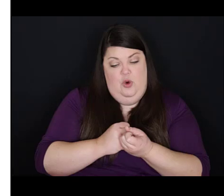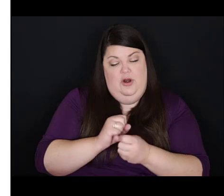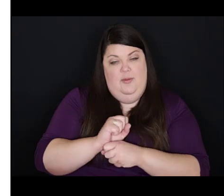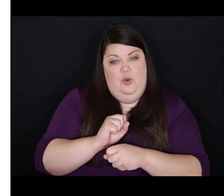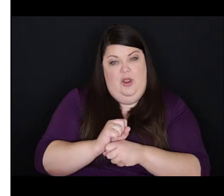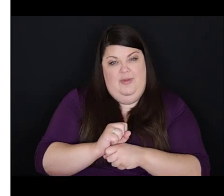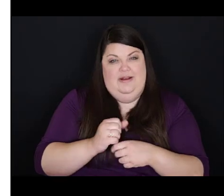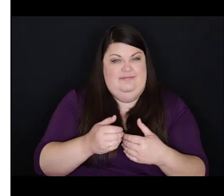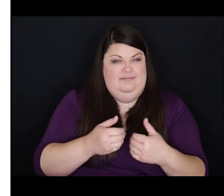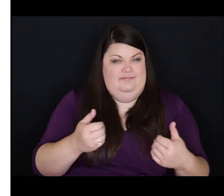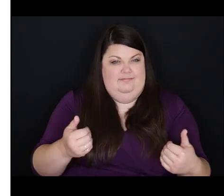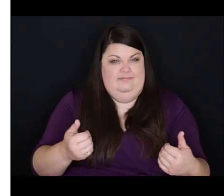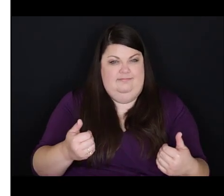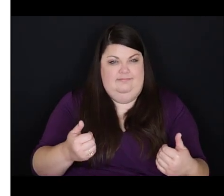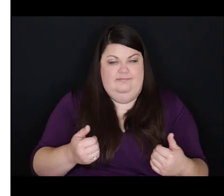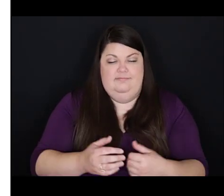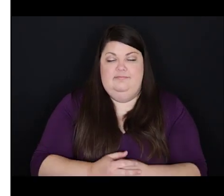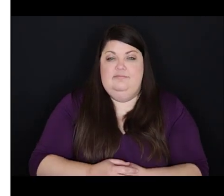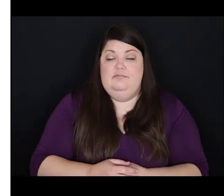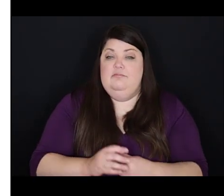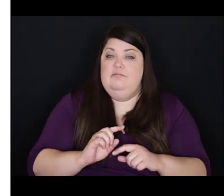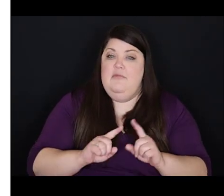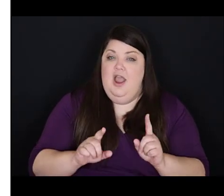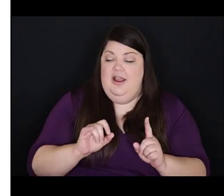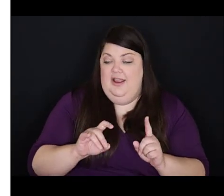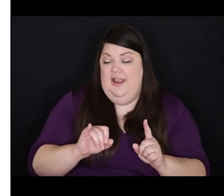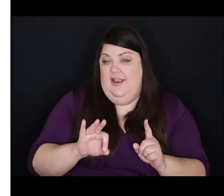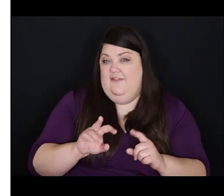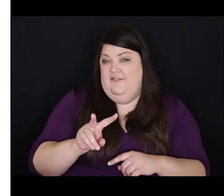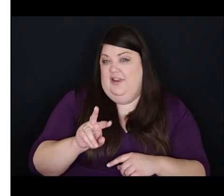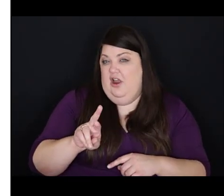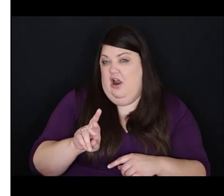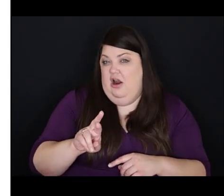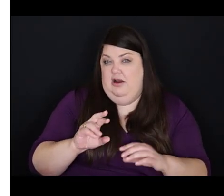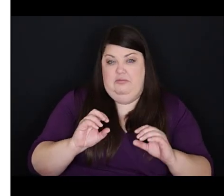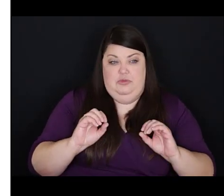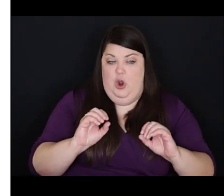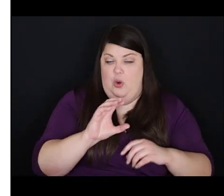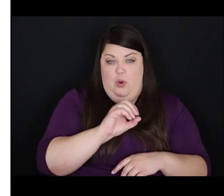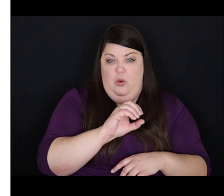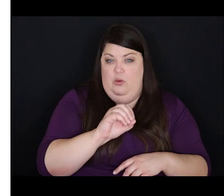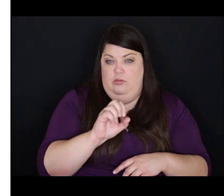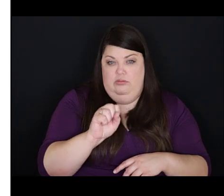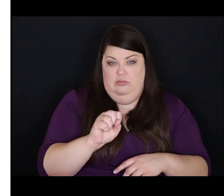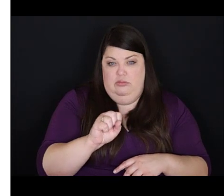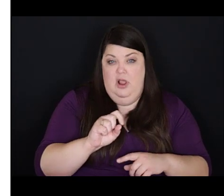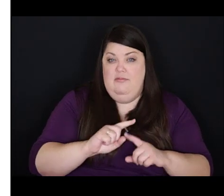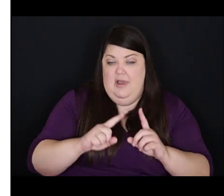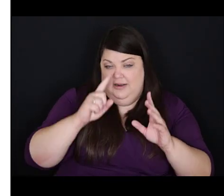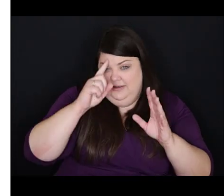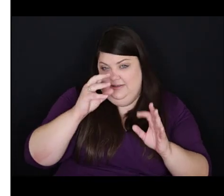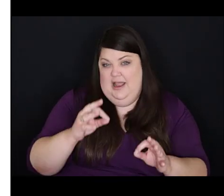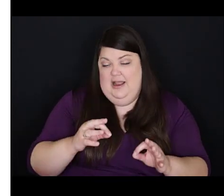However, if the VR agency is not under an Order of Selection but chooses to maintain its priority